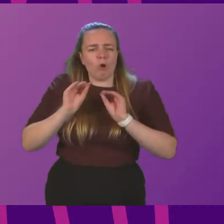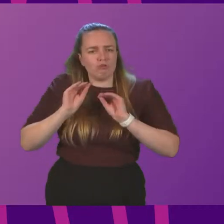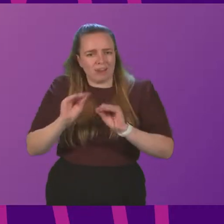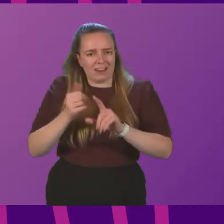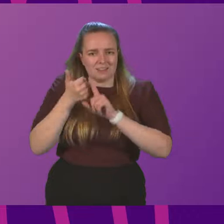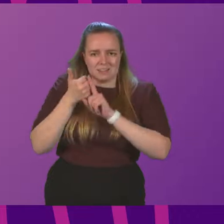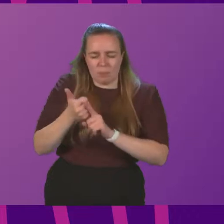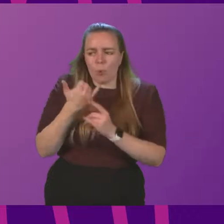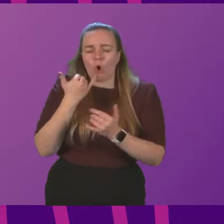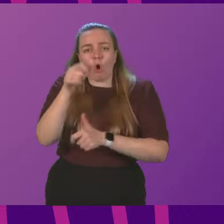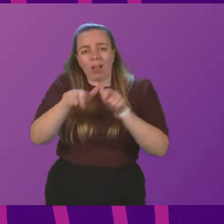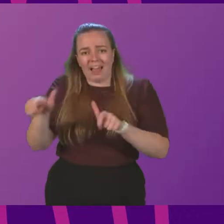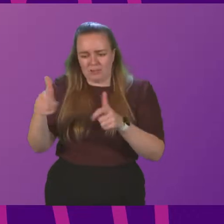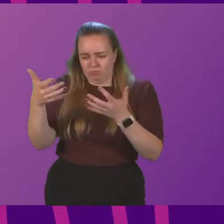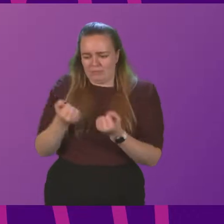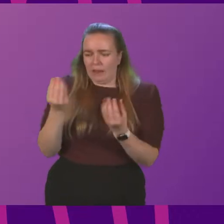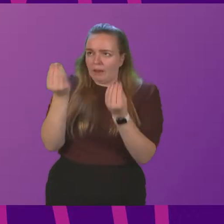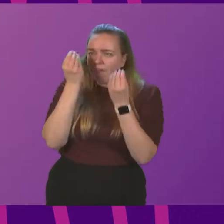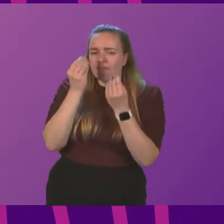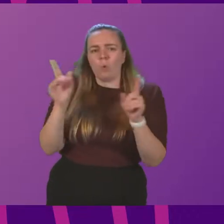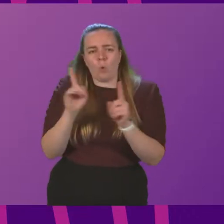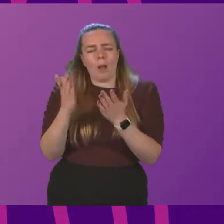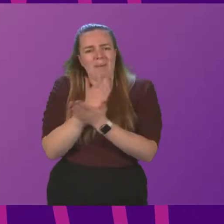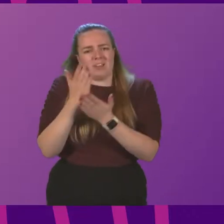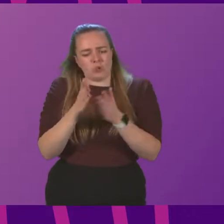call handlers have received to ensure consistency and accuracy?